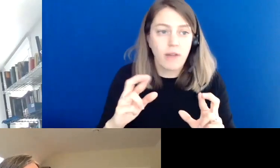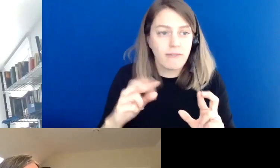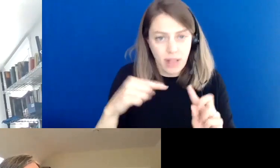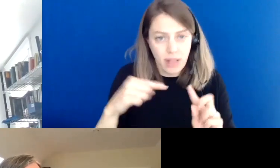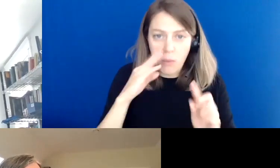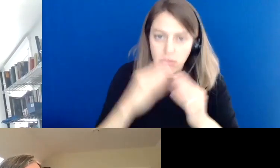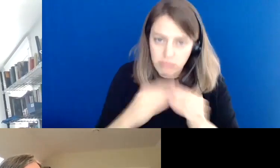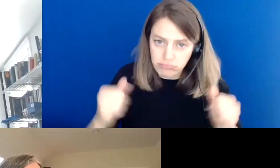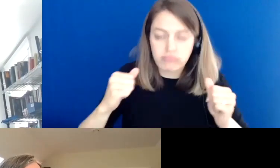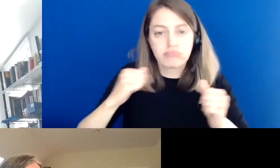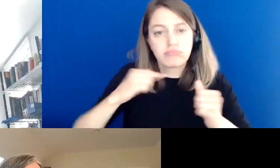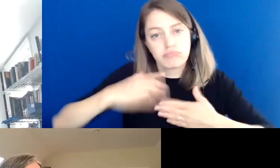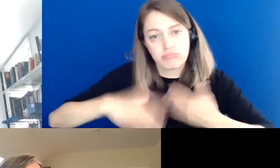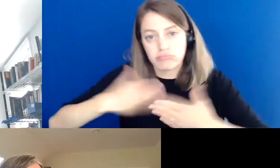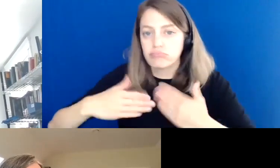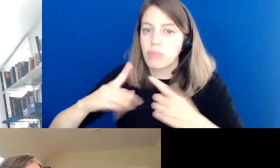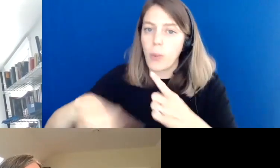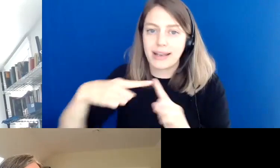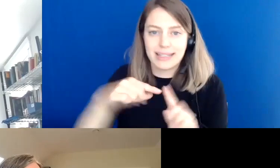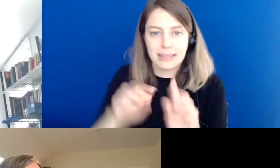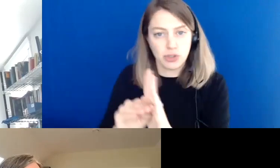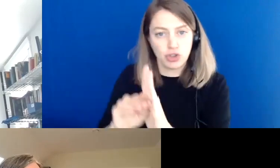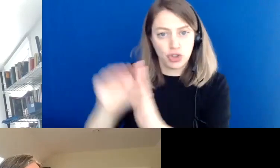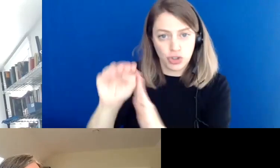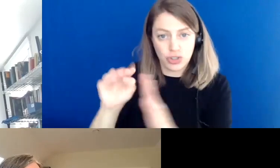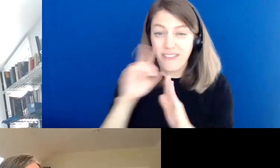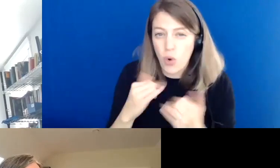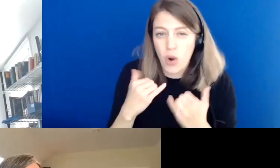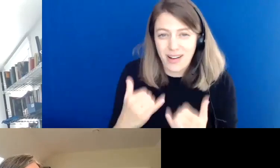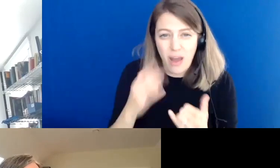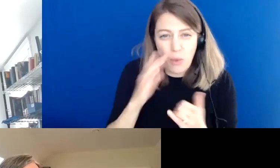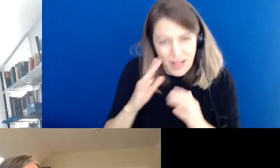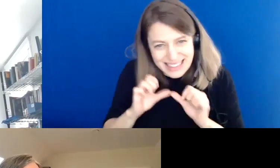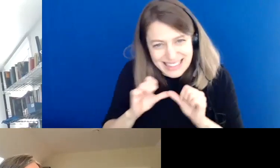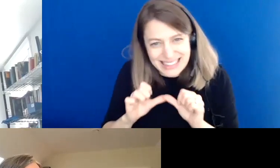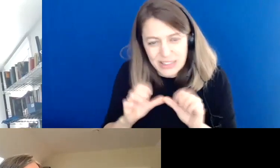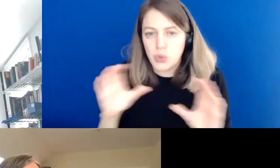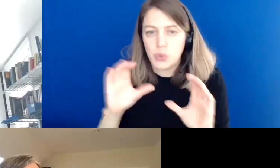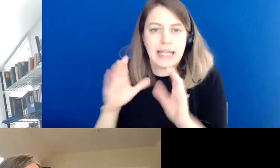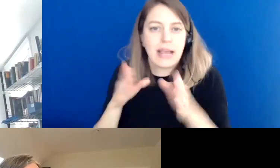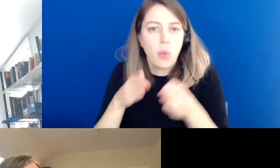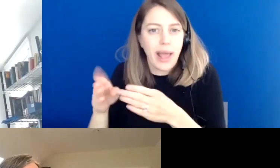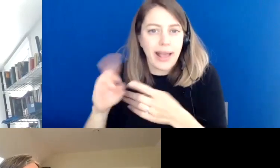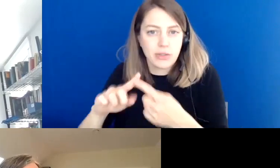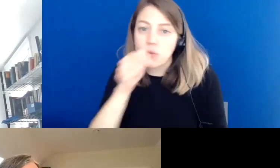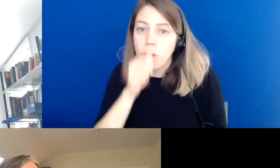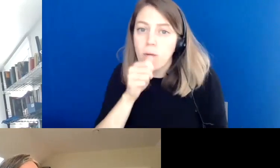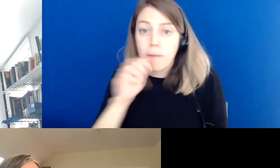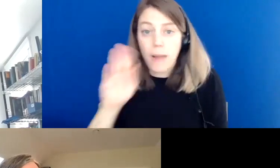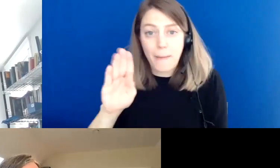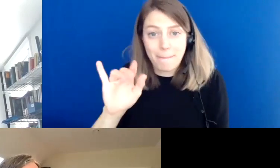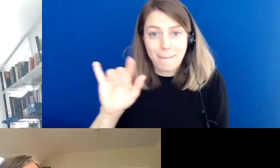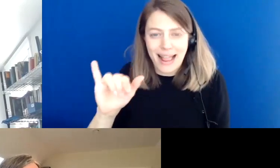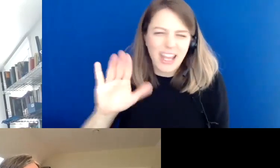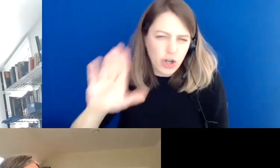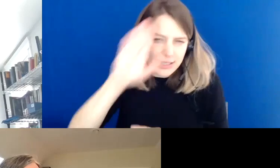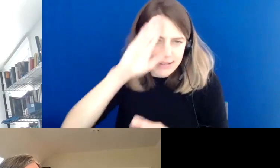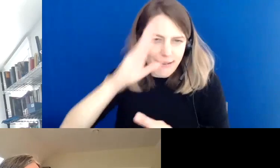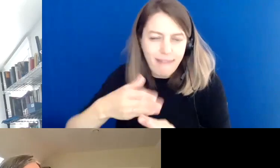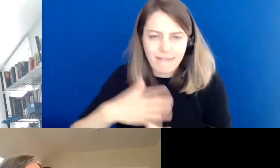In the meantime, we will continue to seek ways to cope. We feel Billy's basic personality is a beautiful one and we don't want